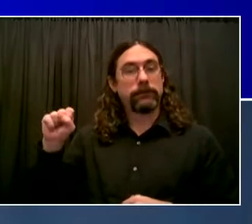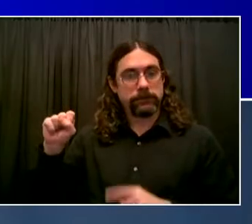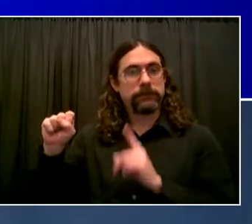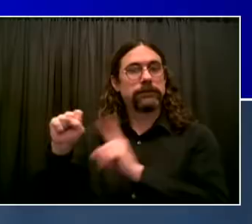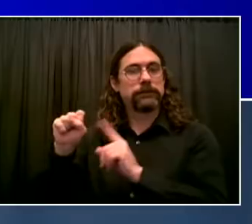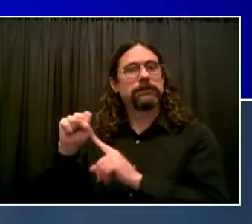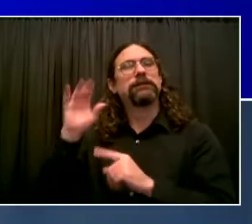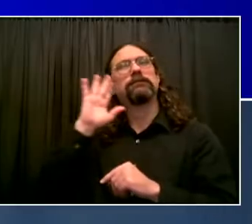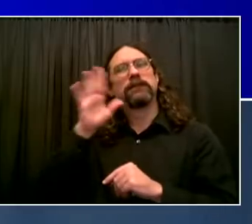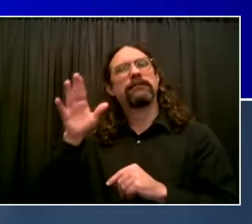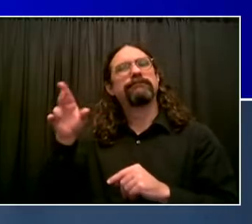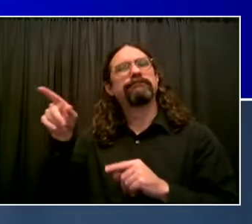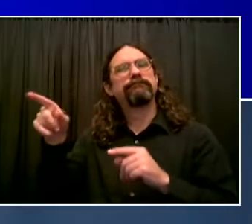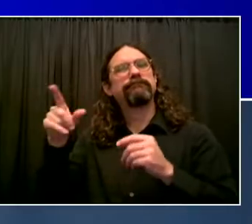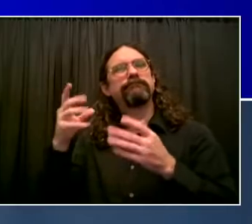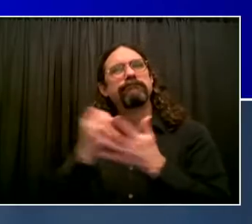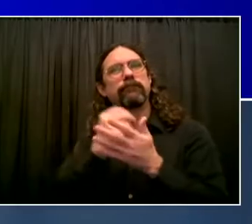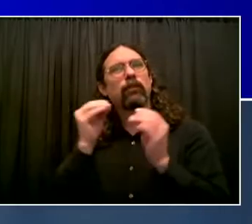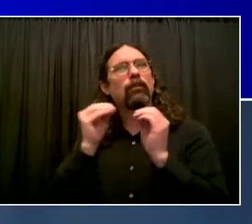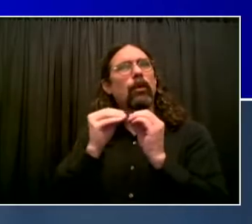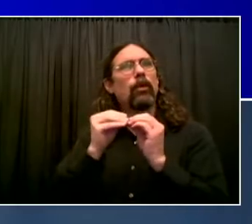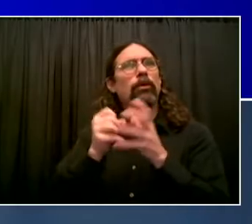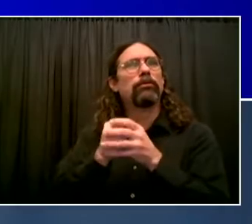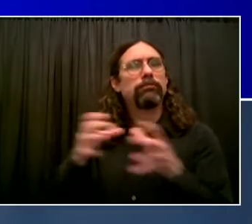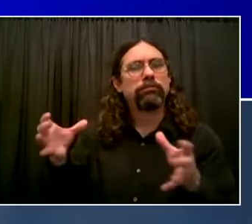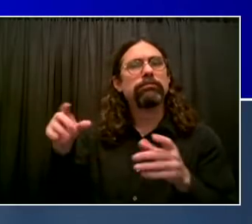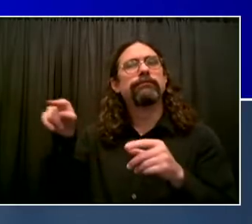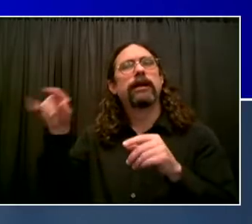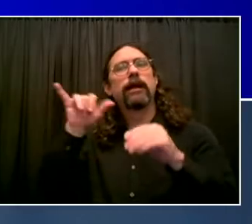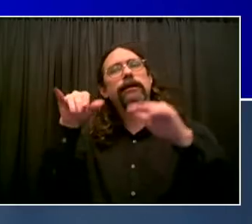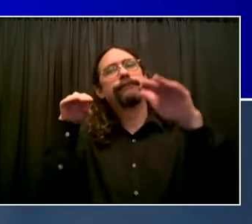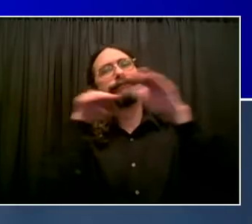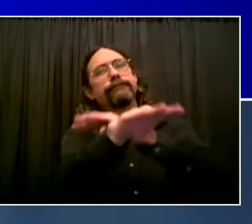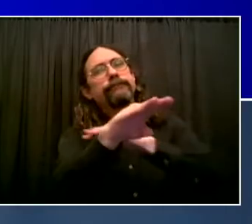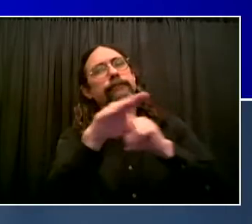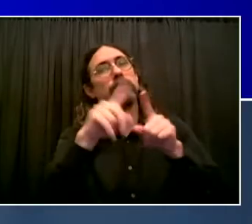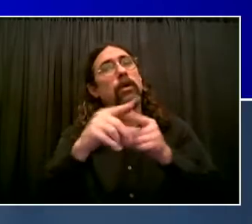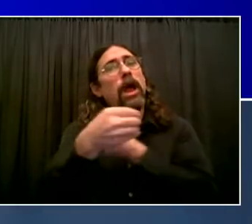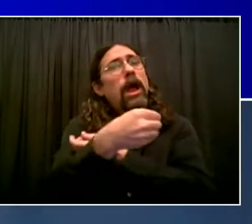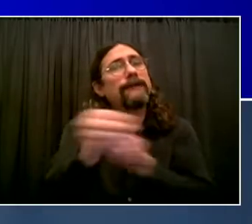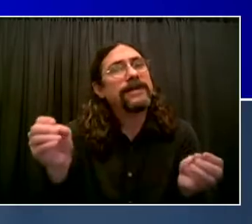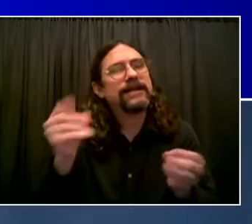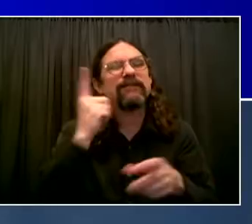$100 INCENTIVE. IFS IT IS A WAY WAY TO REACH EVERYDAY NEW